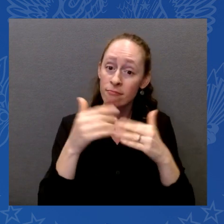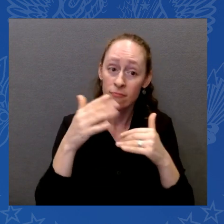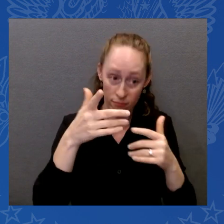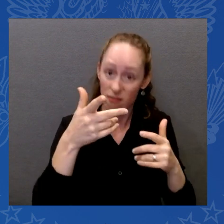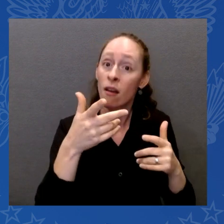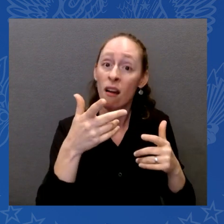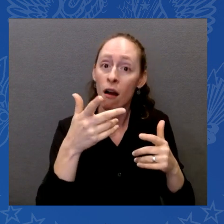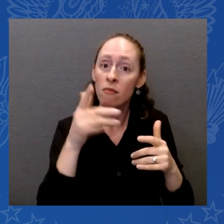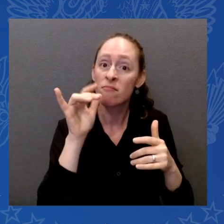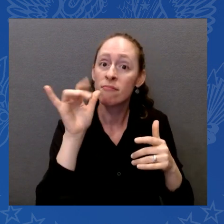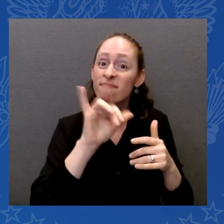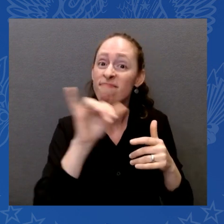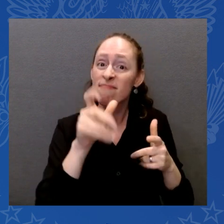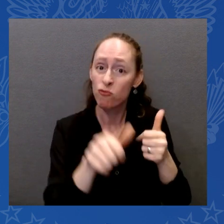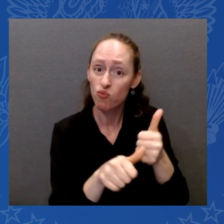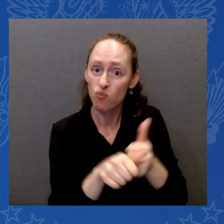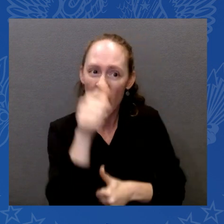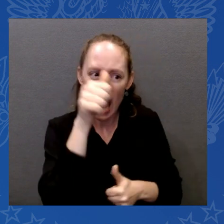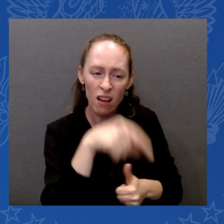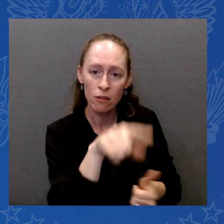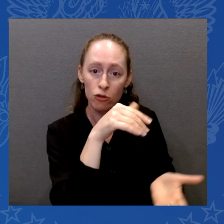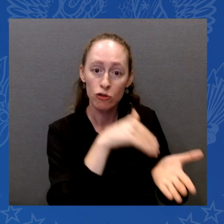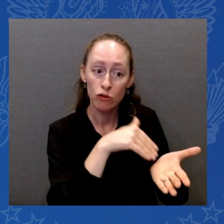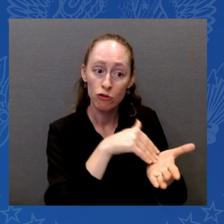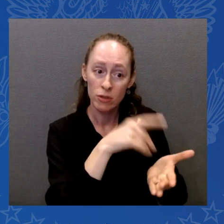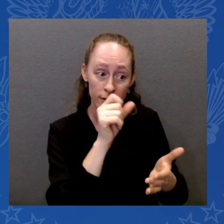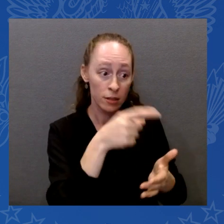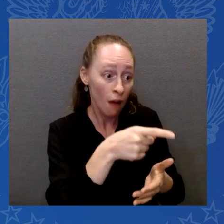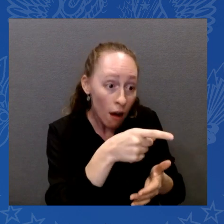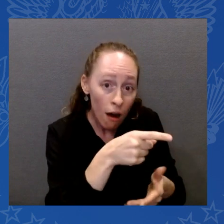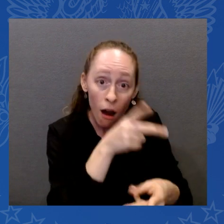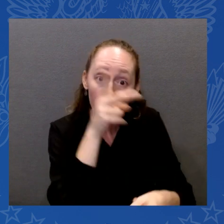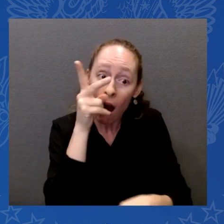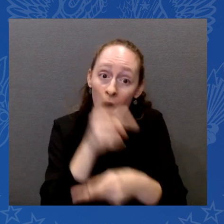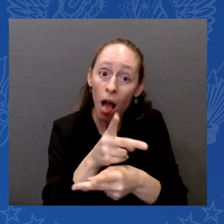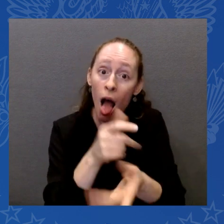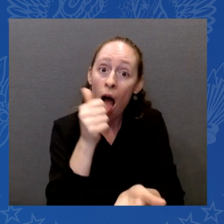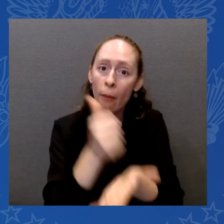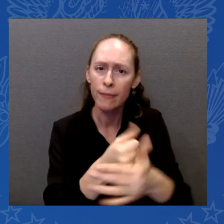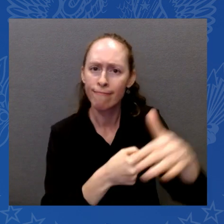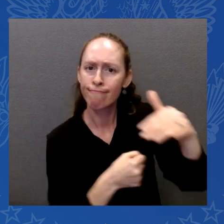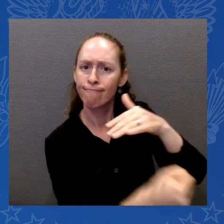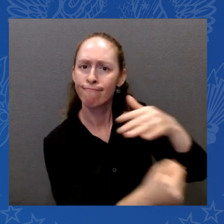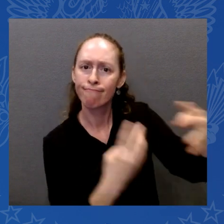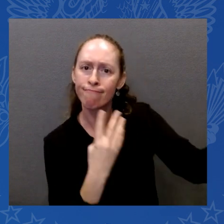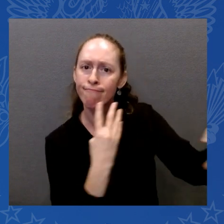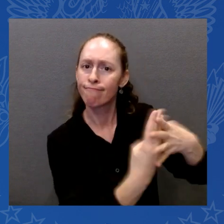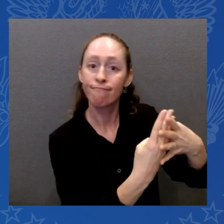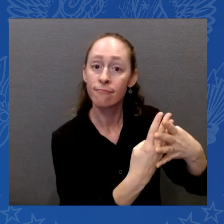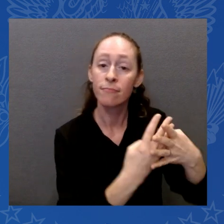I am forced to turn away patients that I know how to care for them. I have had teenagers with chronic medical conditions